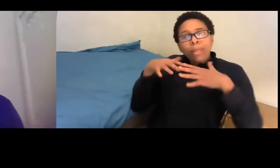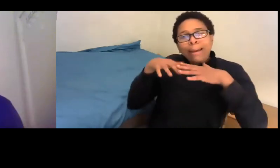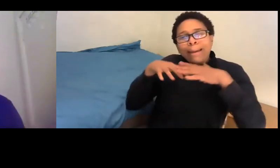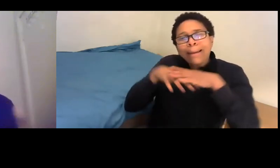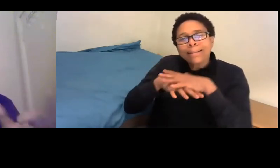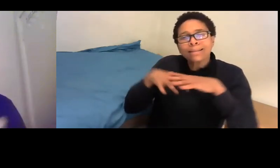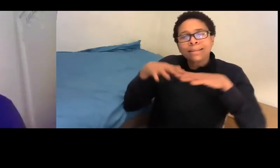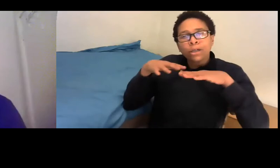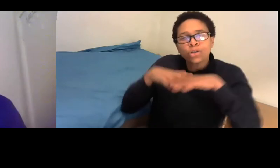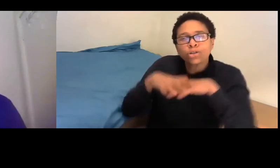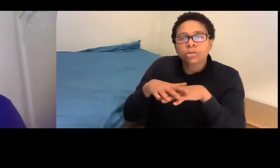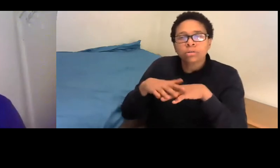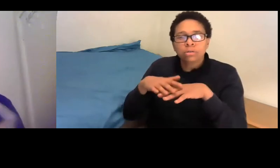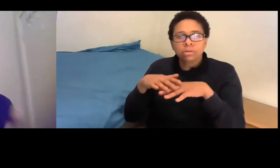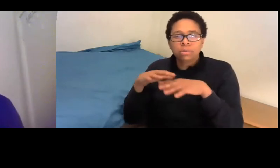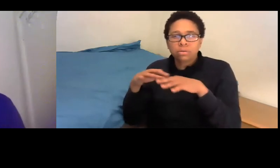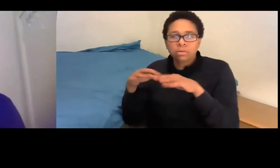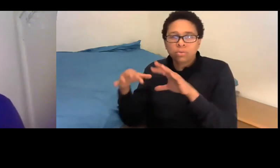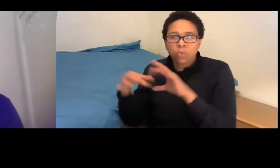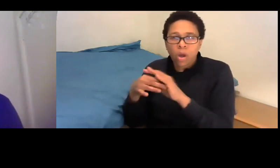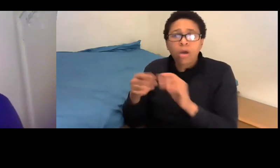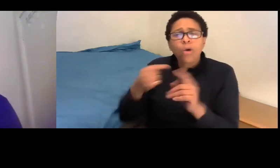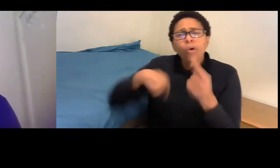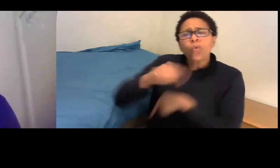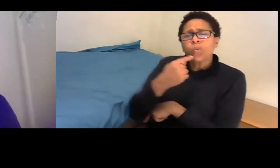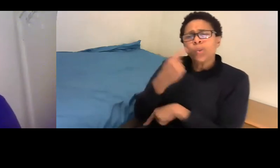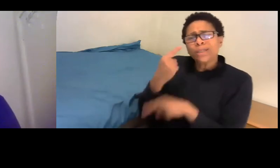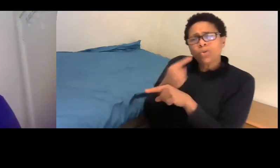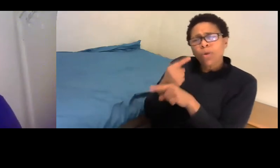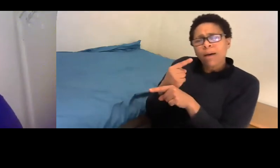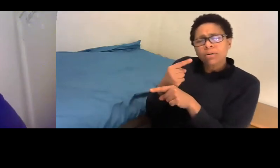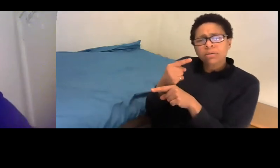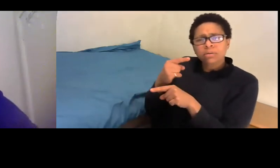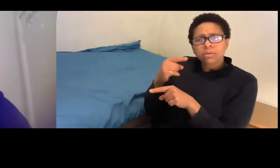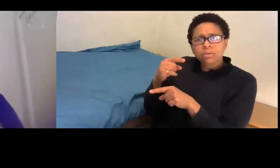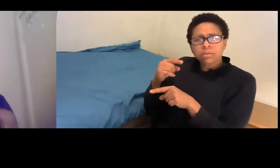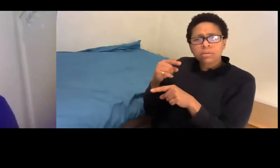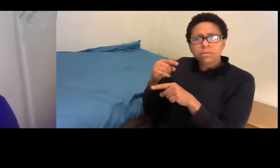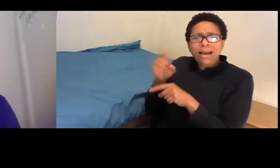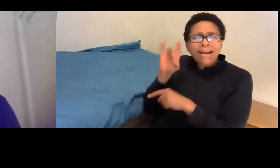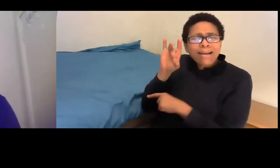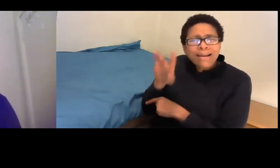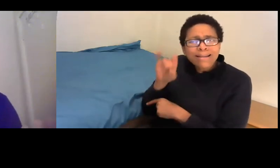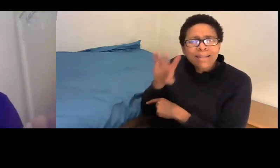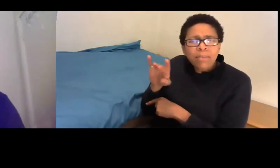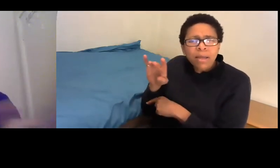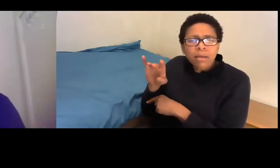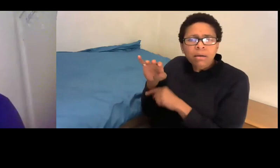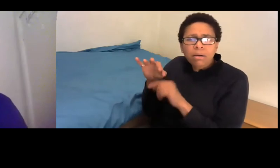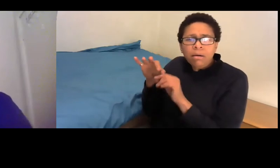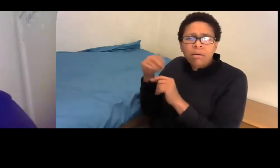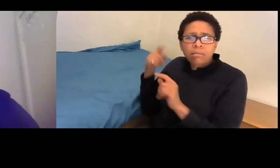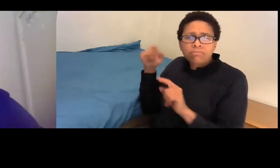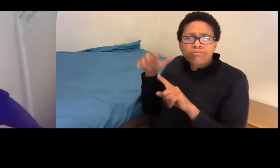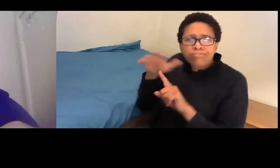when we talk about Islamic jurisprudence, how is it core constructed alongside constructions of race,